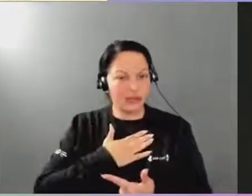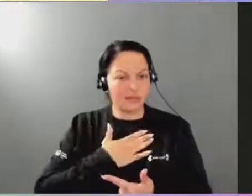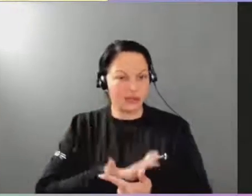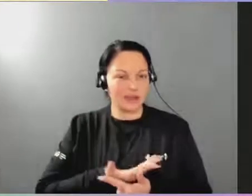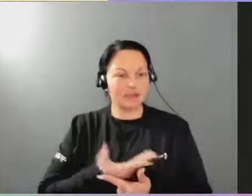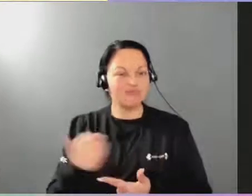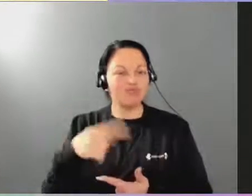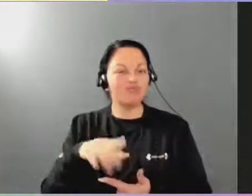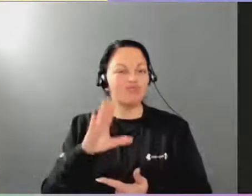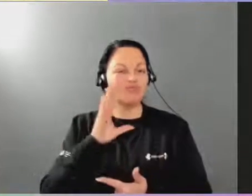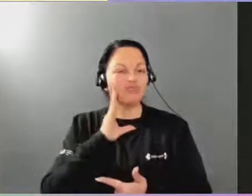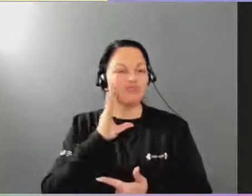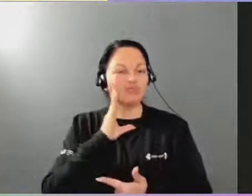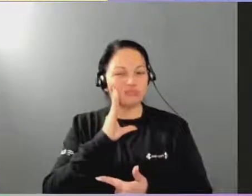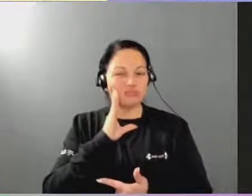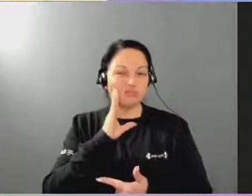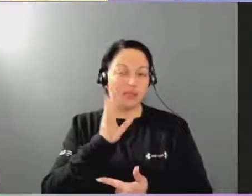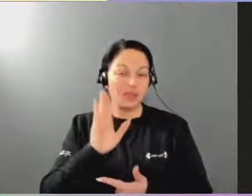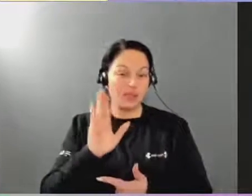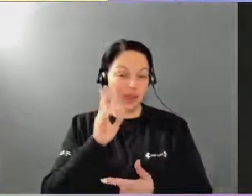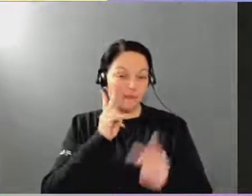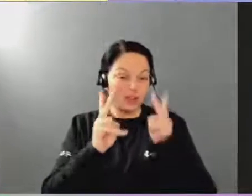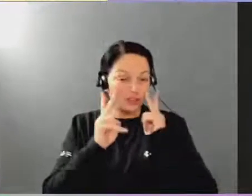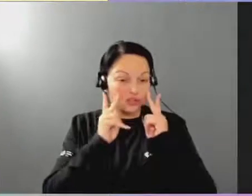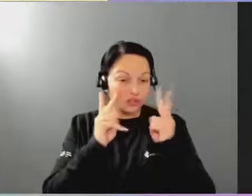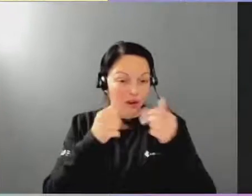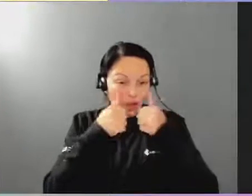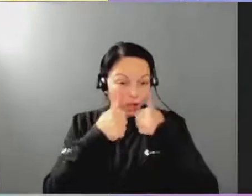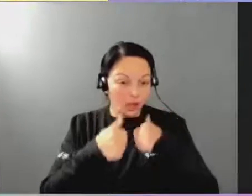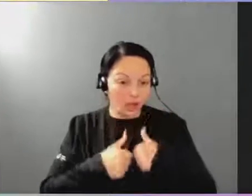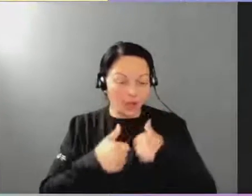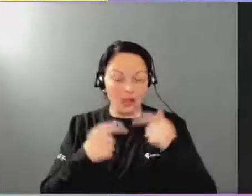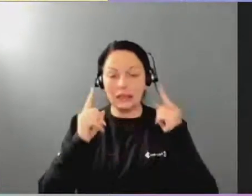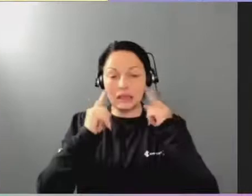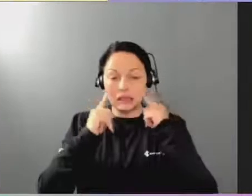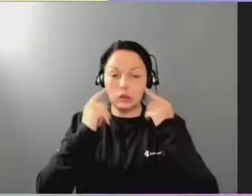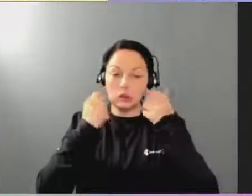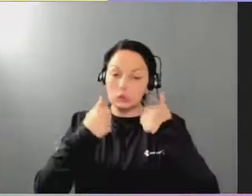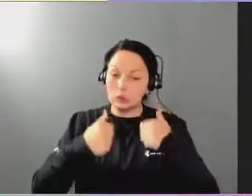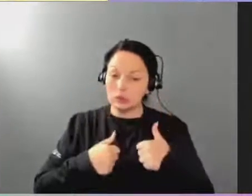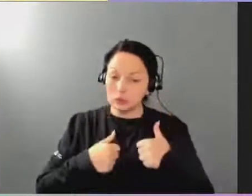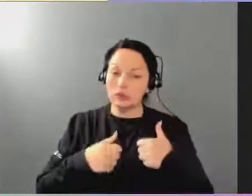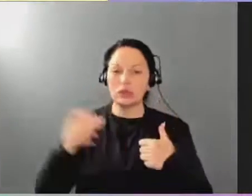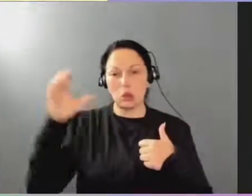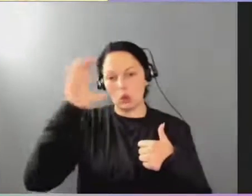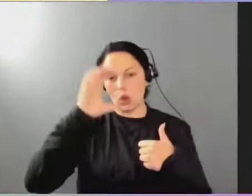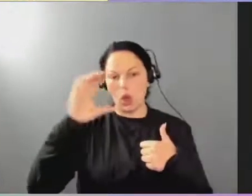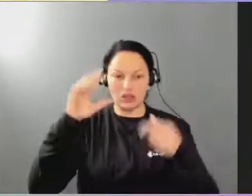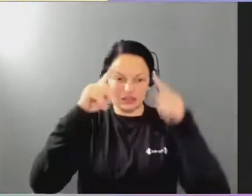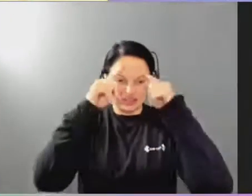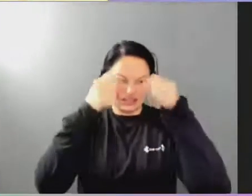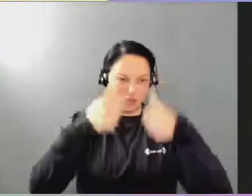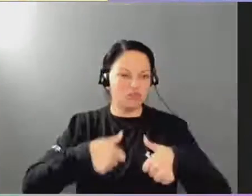that 50 to 69 card is actually quite good, because they all know that whether they admitted no, they all know